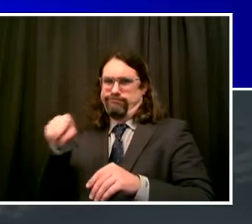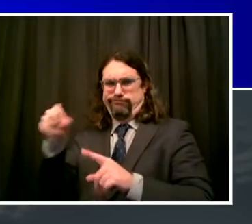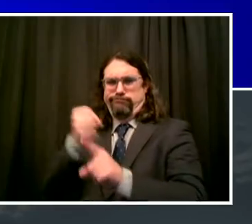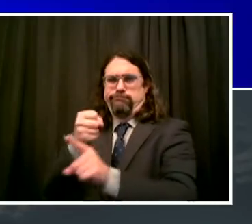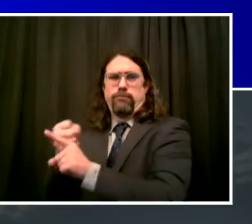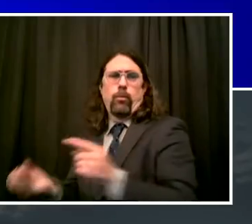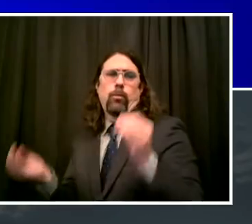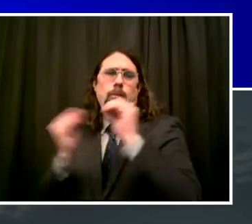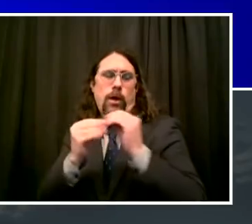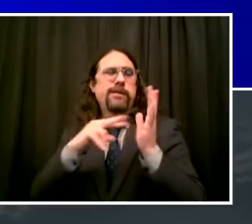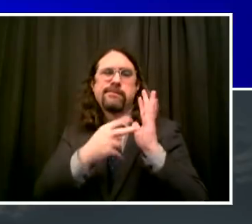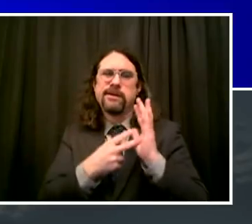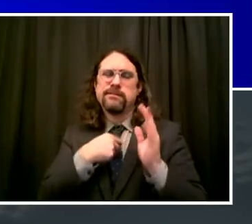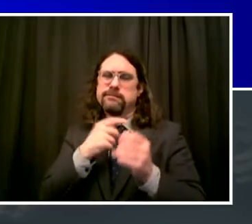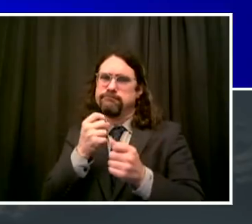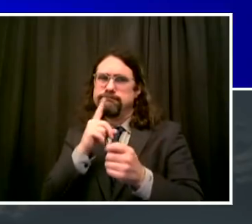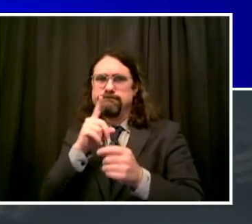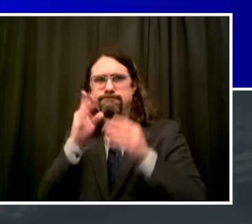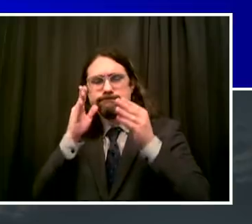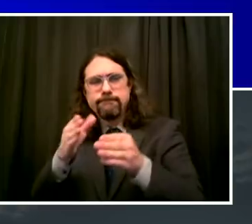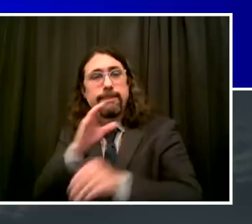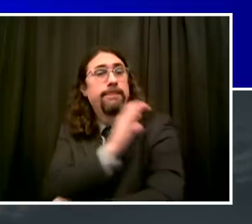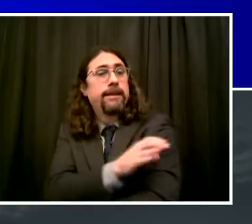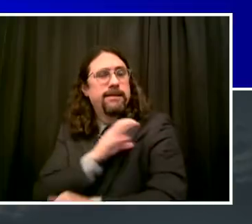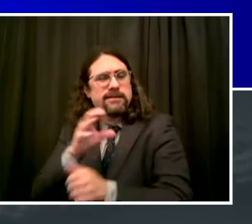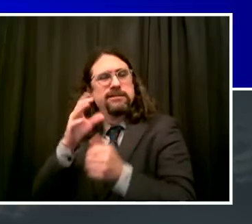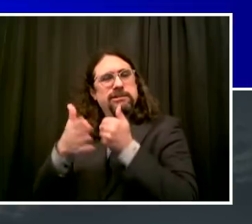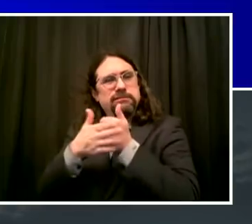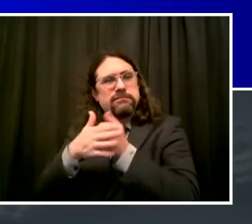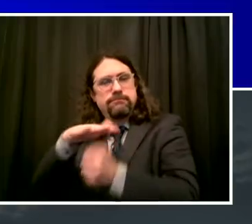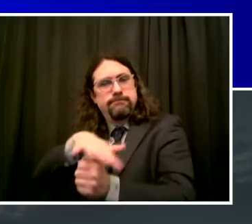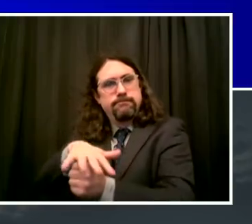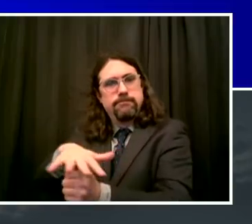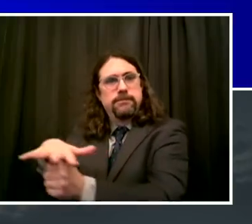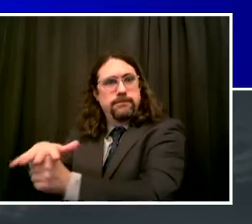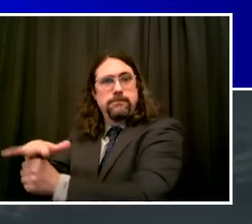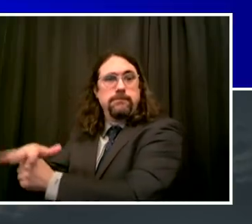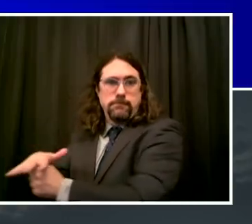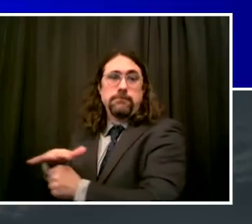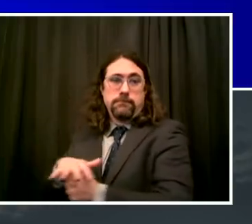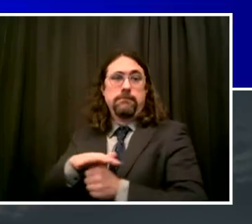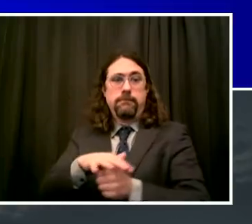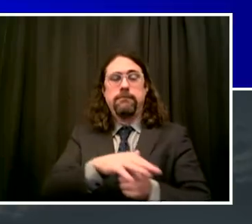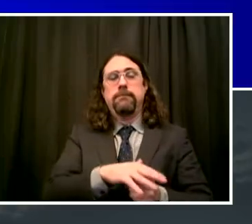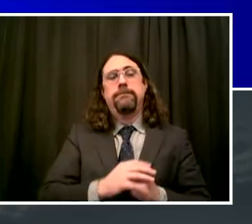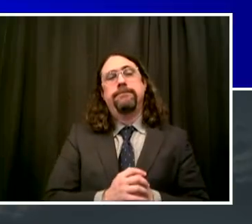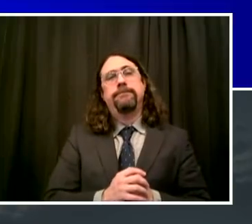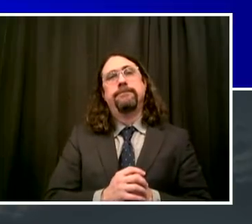PROVIDERS NOW FOR